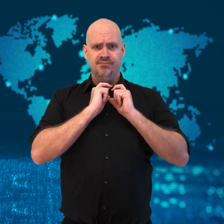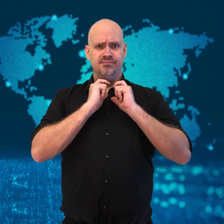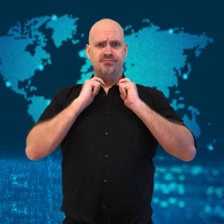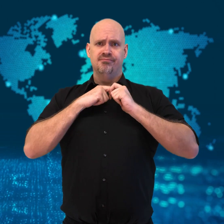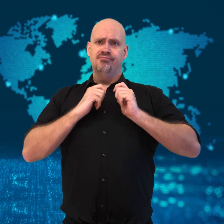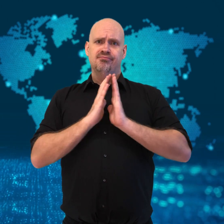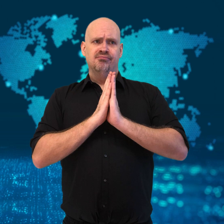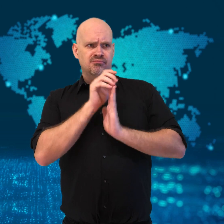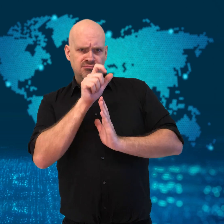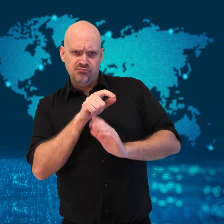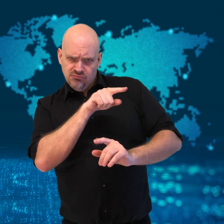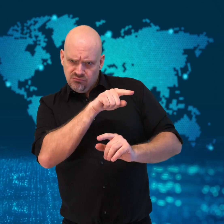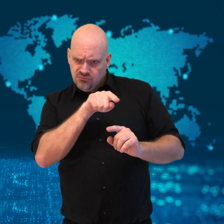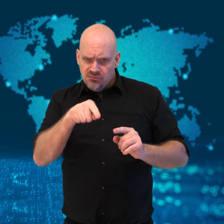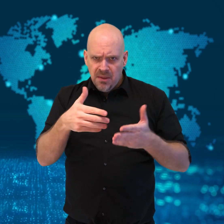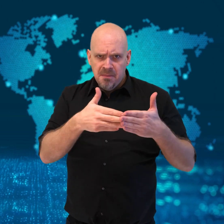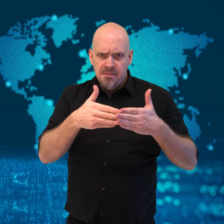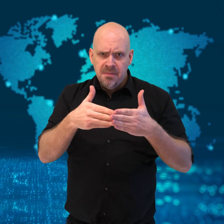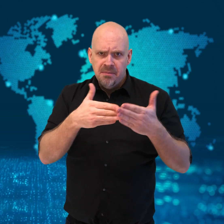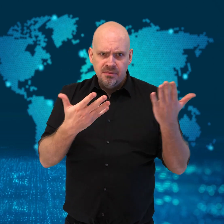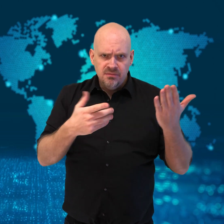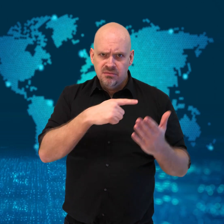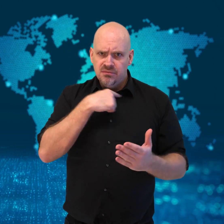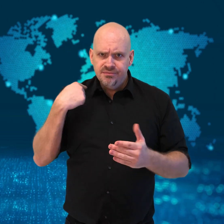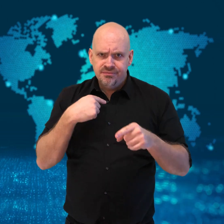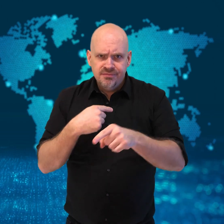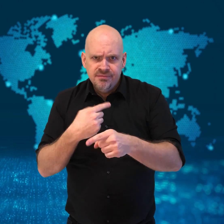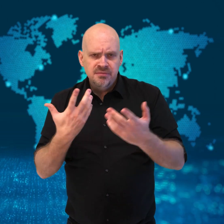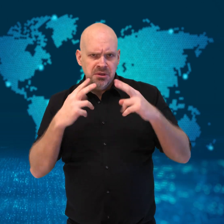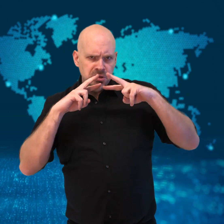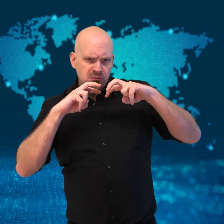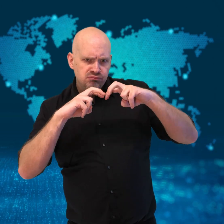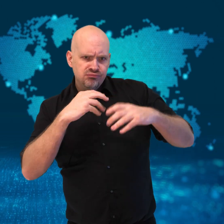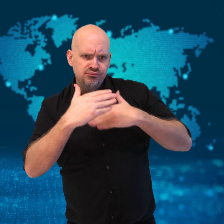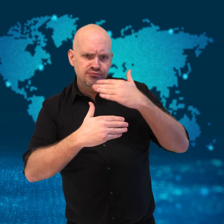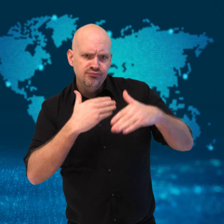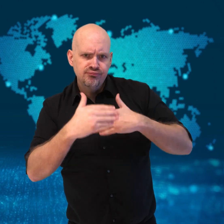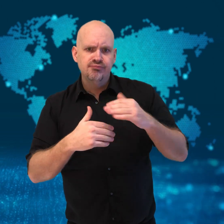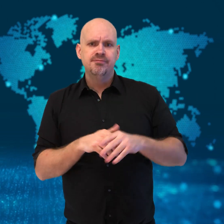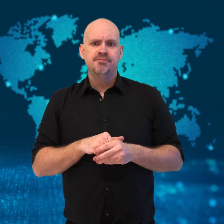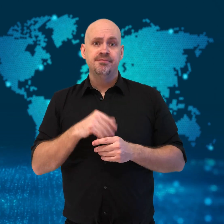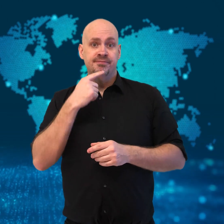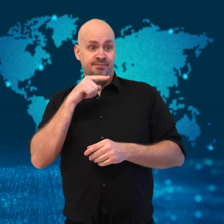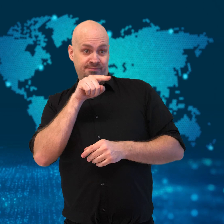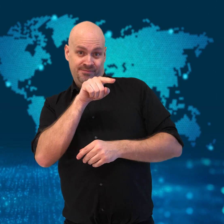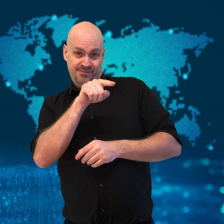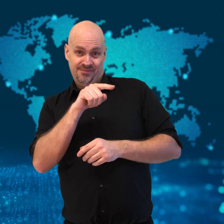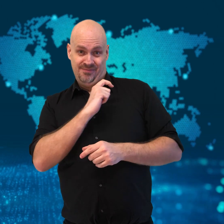The priest allegedly failed to cover the 6-week-old's mouth and